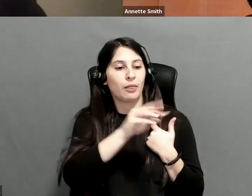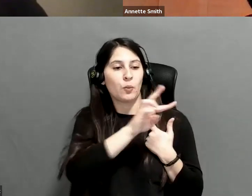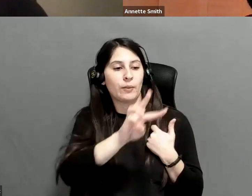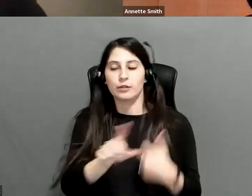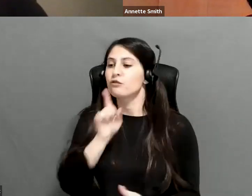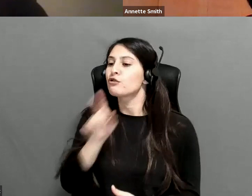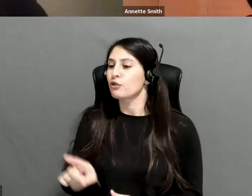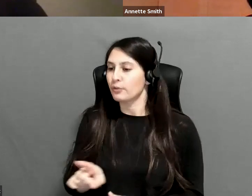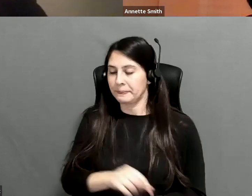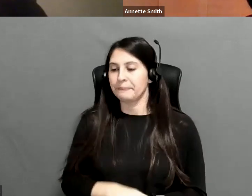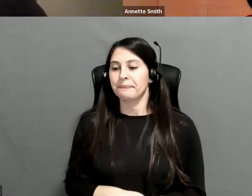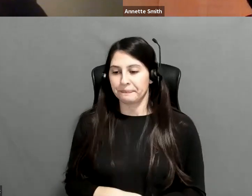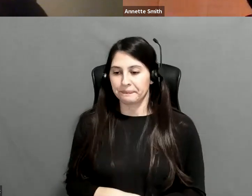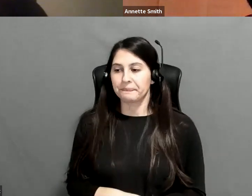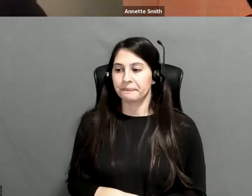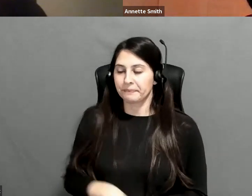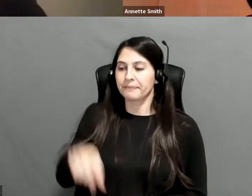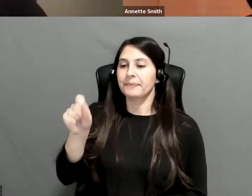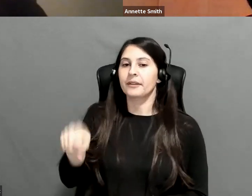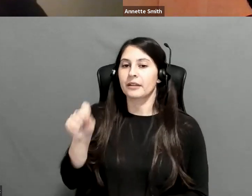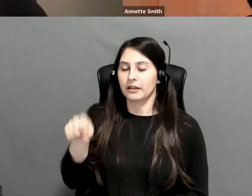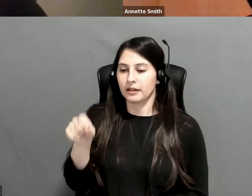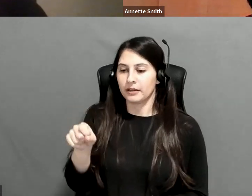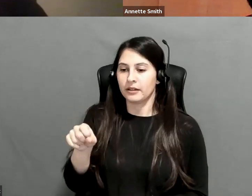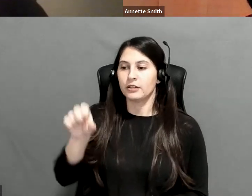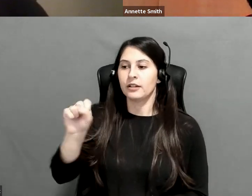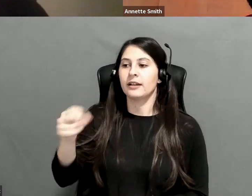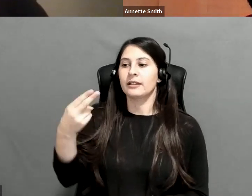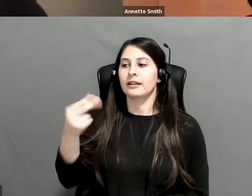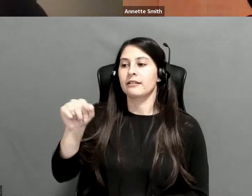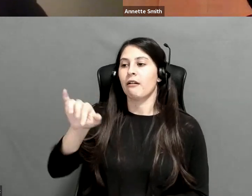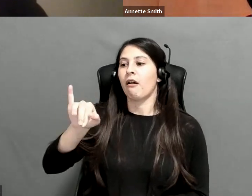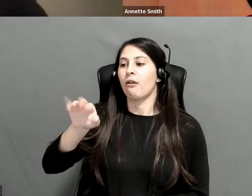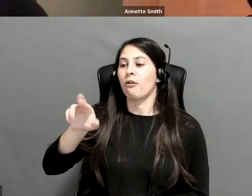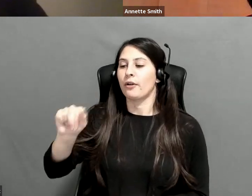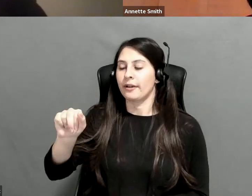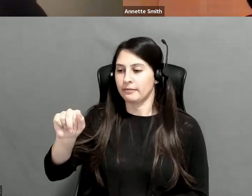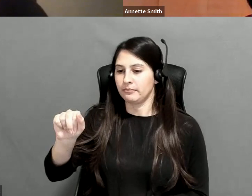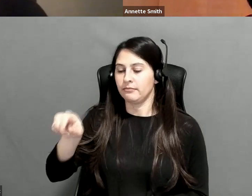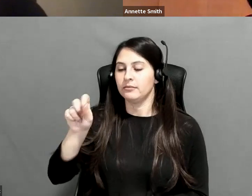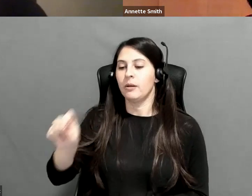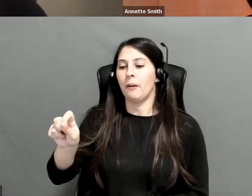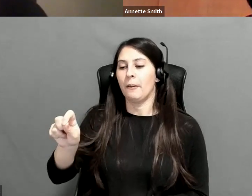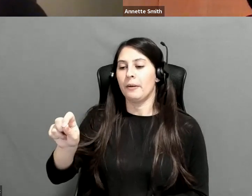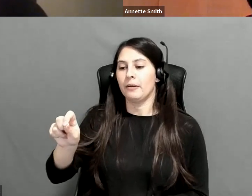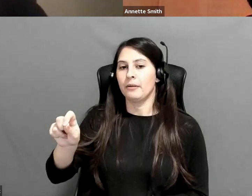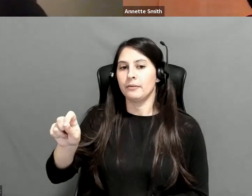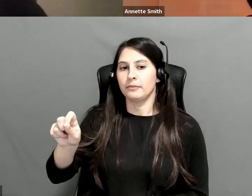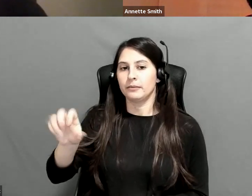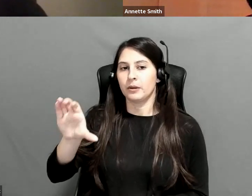Yes. Could you say the e-mail address and the website?